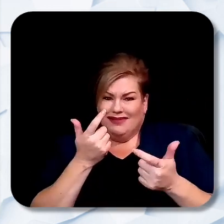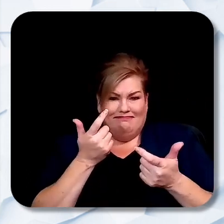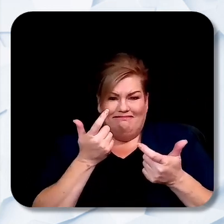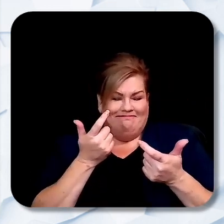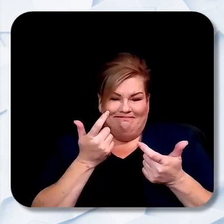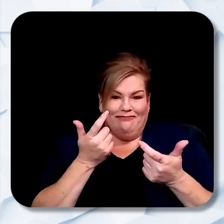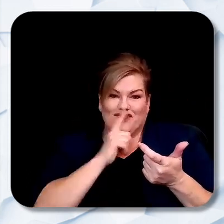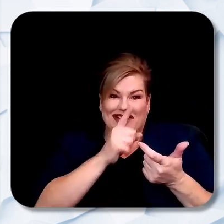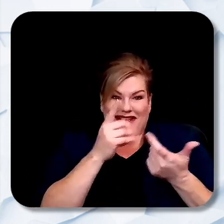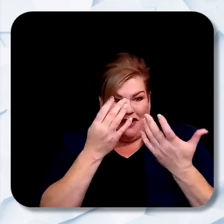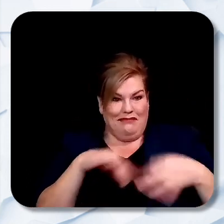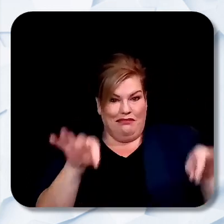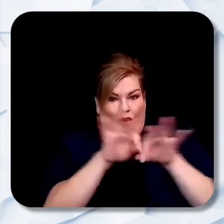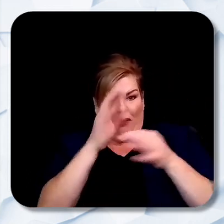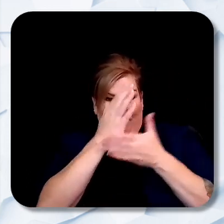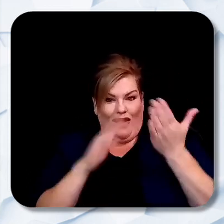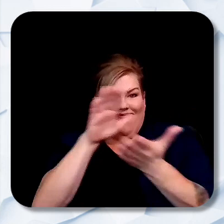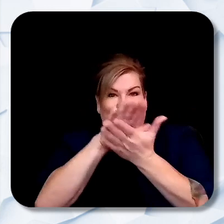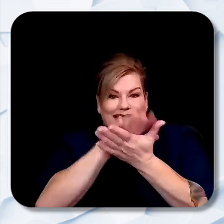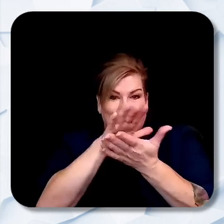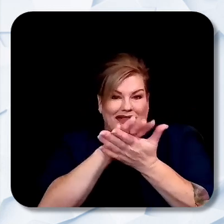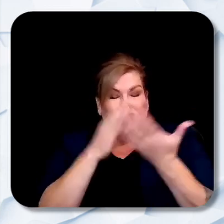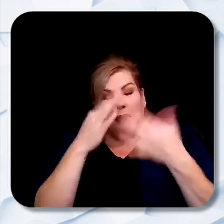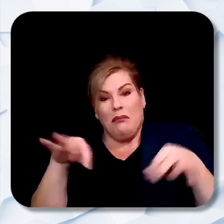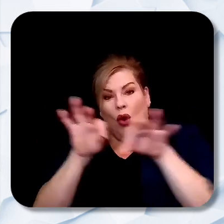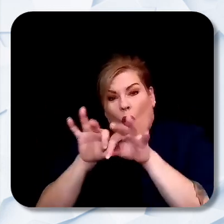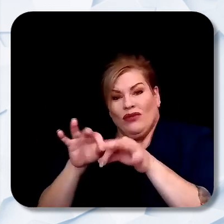do in academics, but very, very important for health as well. And then we want to